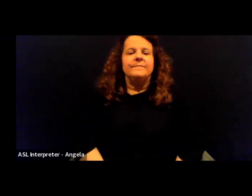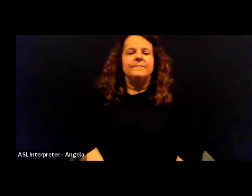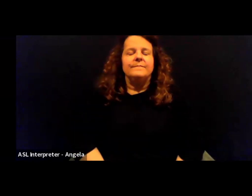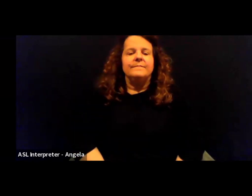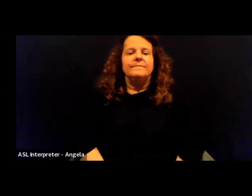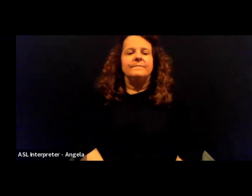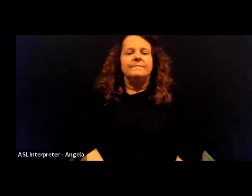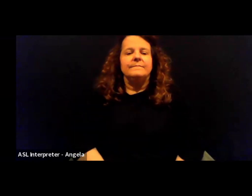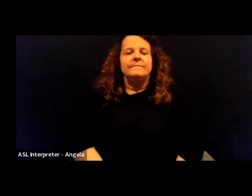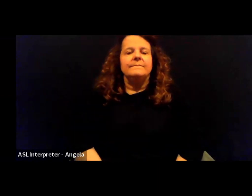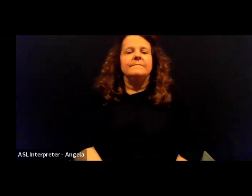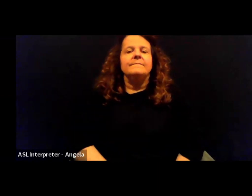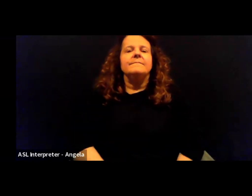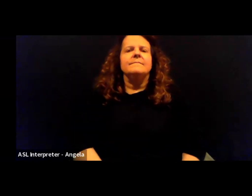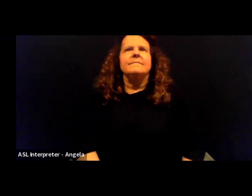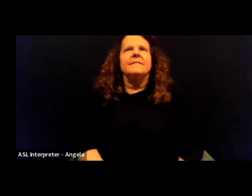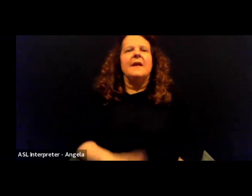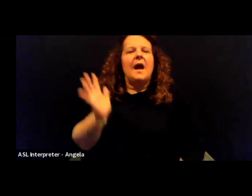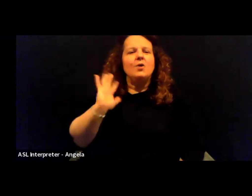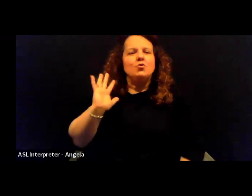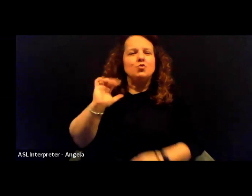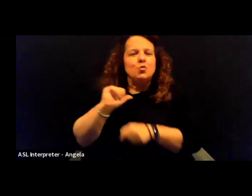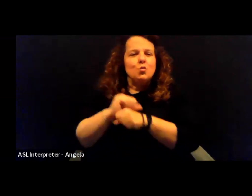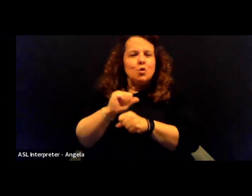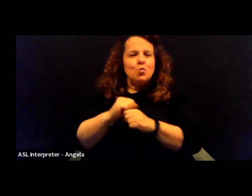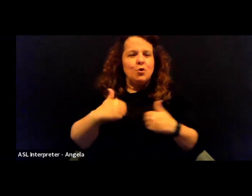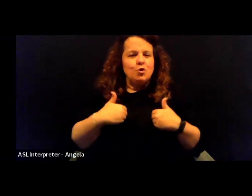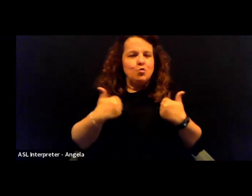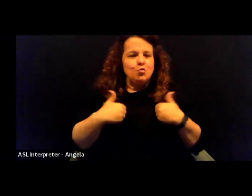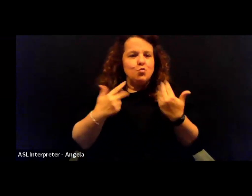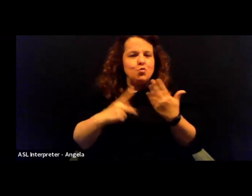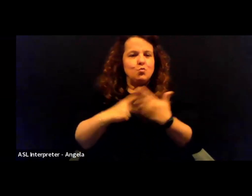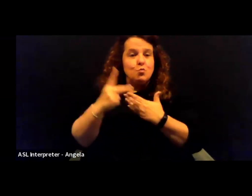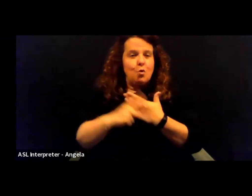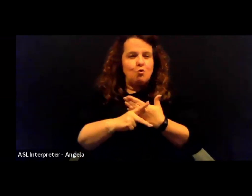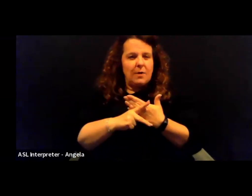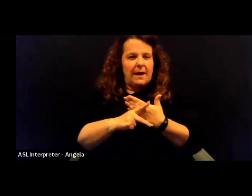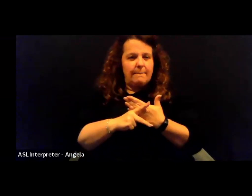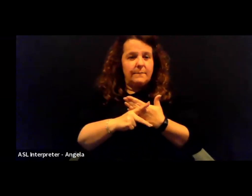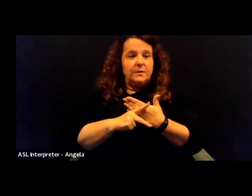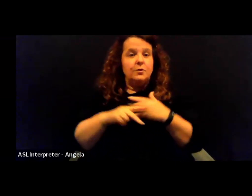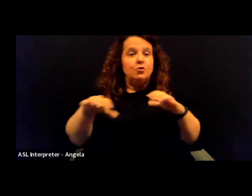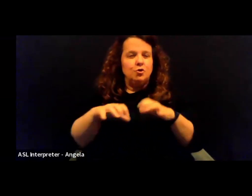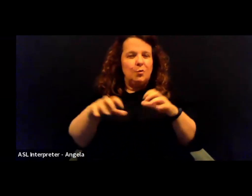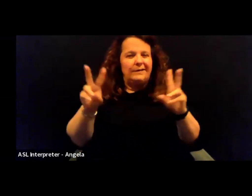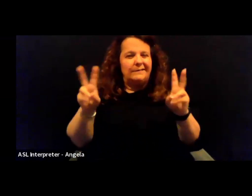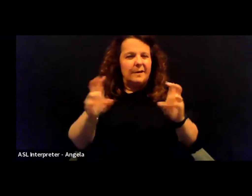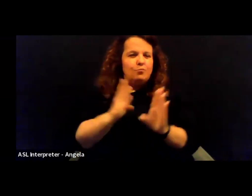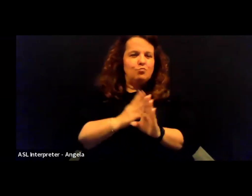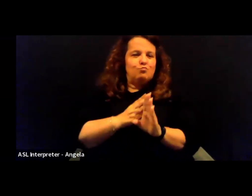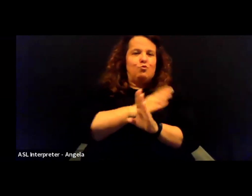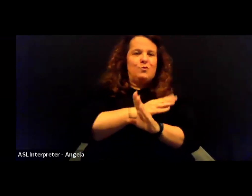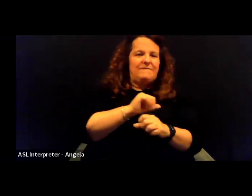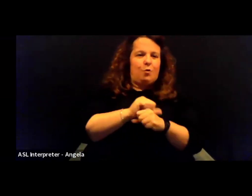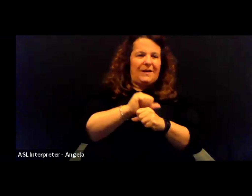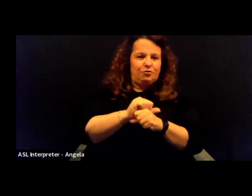I work with a youth program, doing pre vocational and having vocational conversations